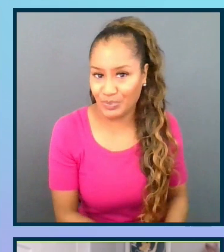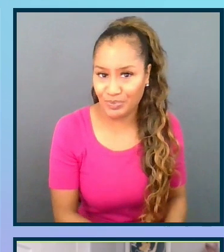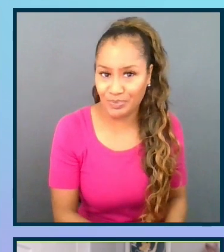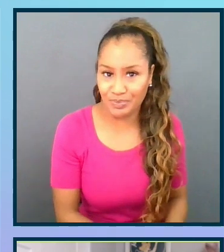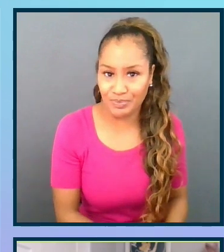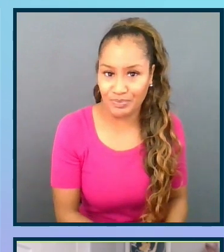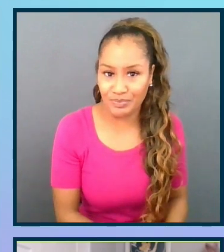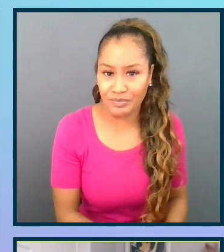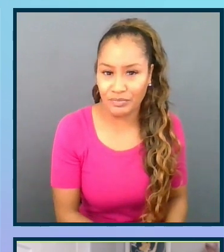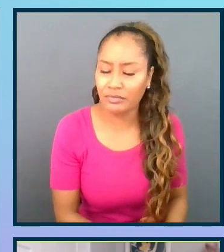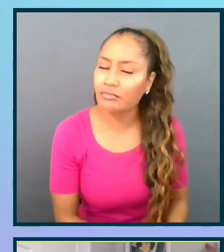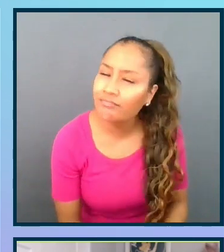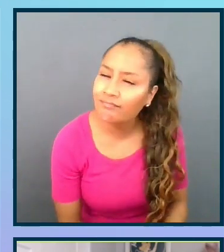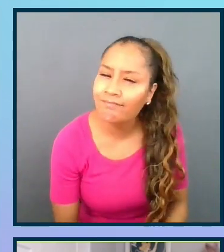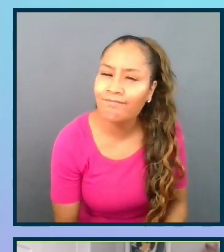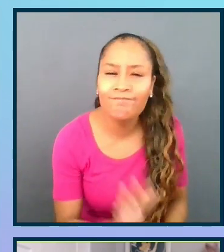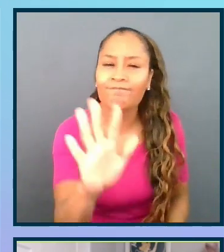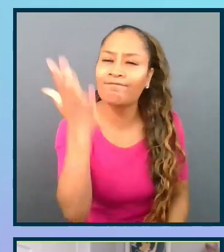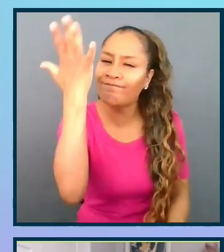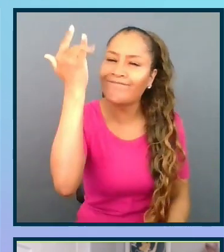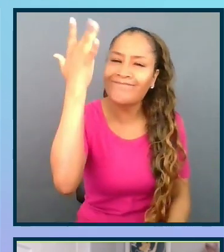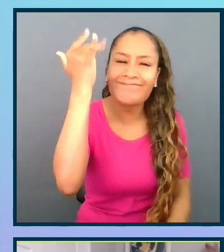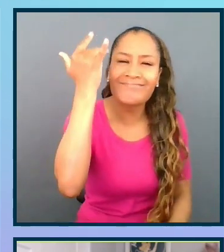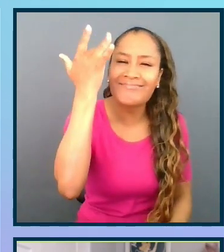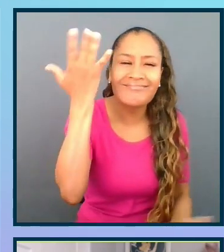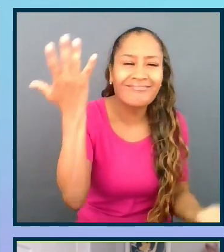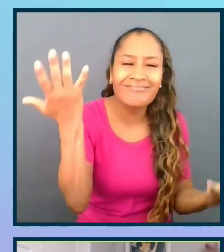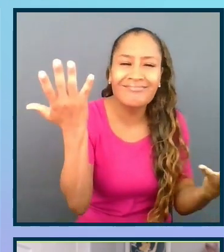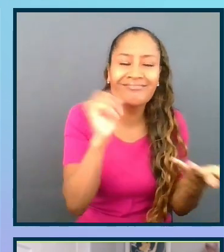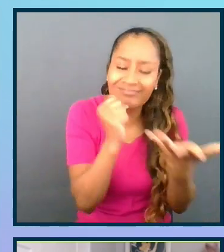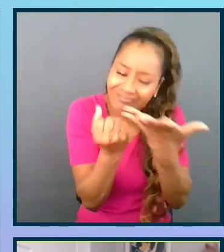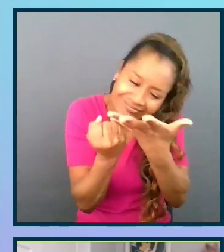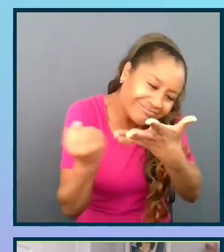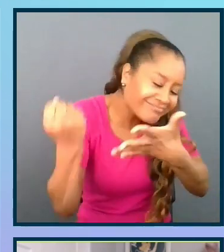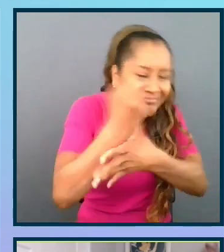So then why has accessibility not been prioritized in our education?